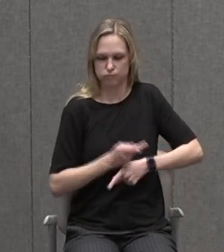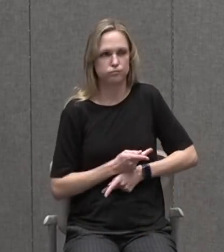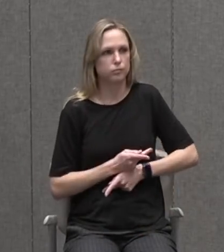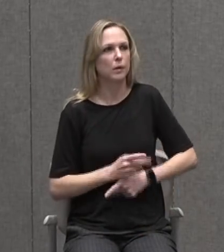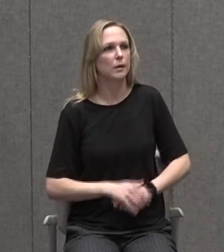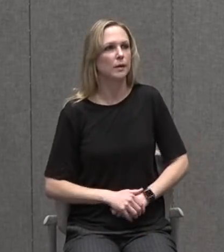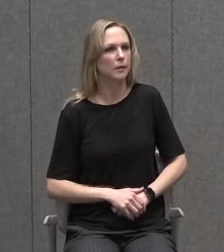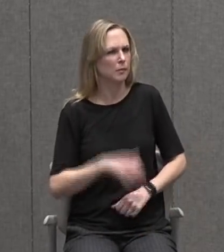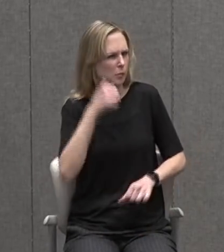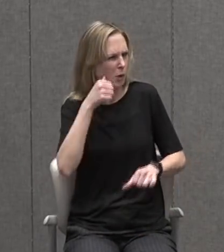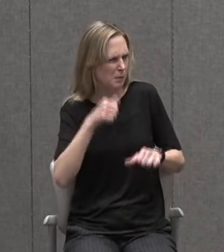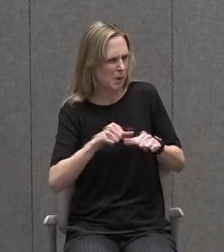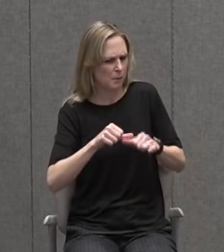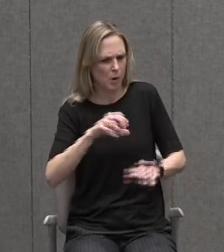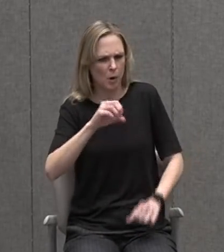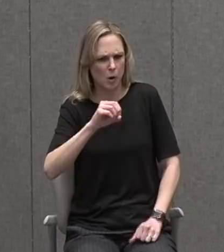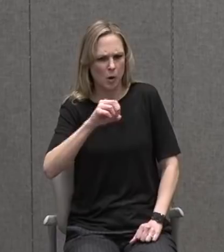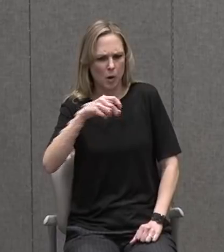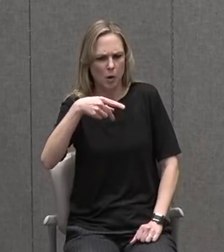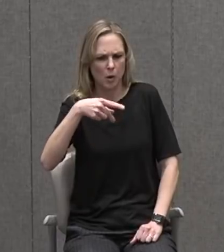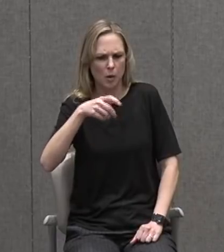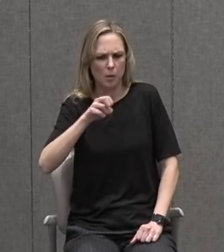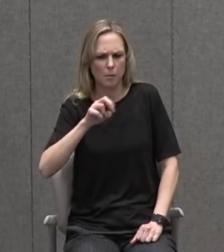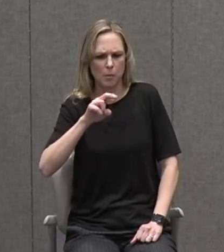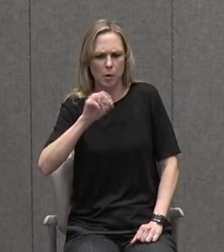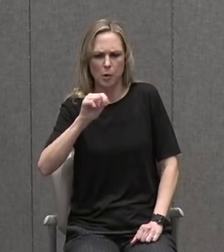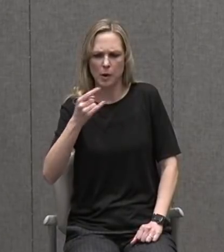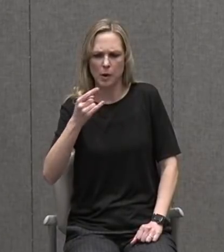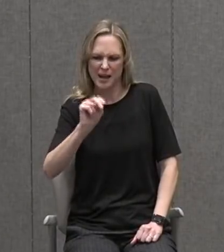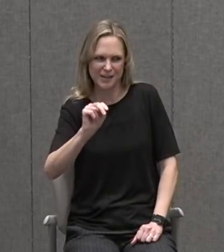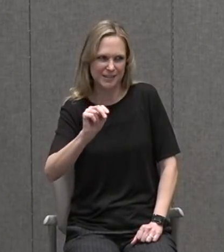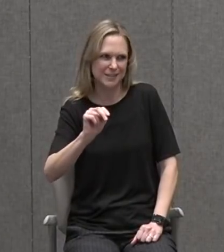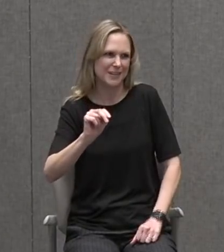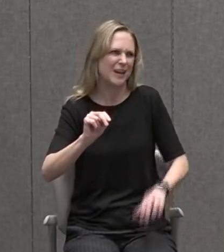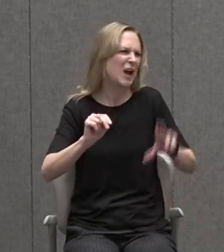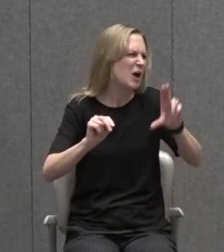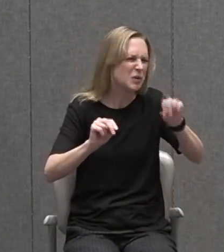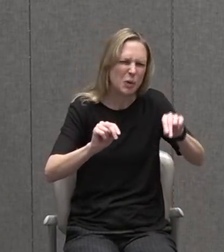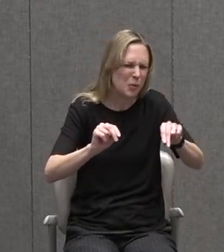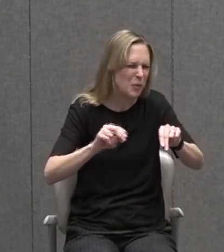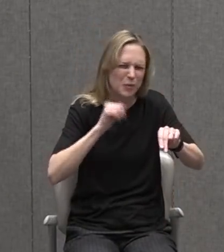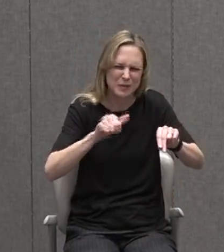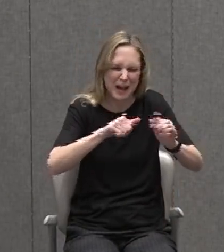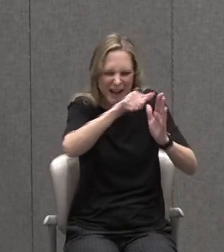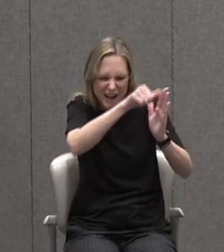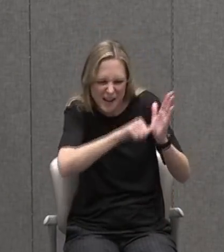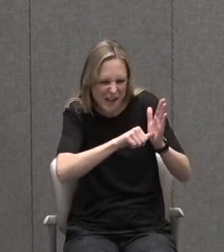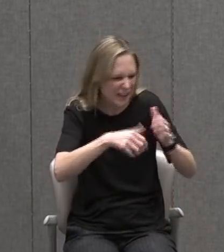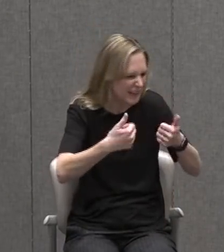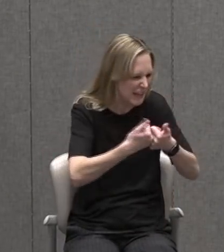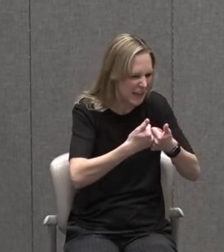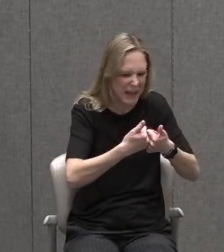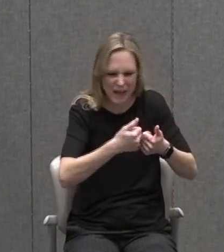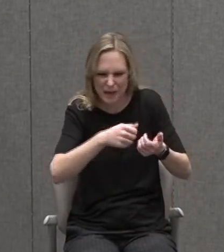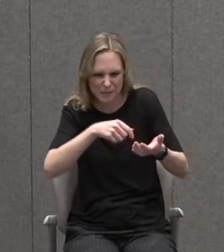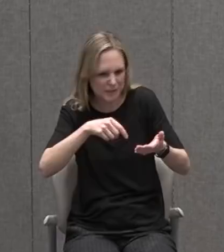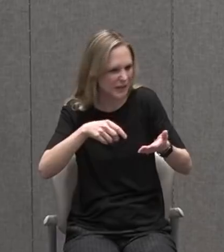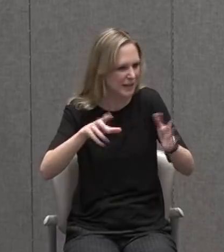You guys remember what an operation is? No, it's not the operation where you're playing that and you go in it goes (vocalizes)